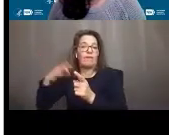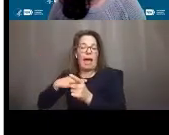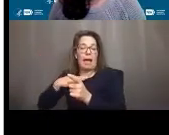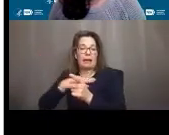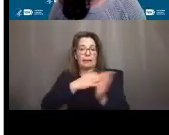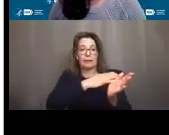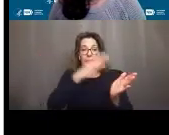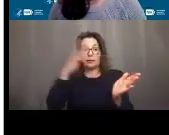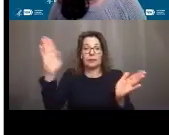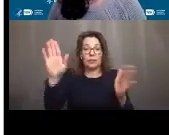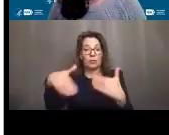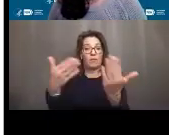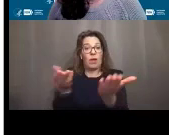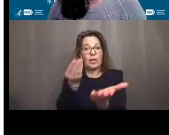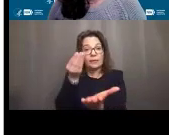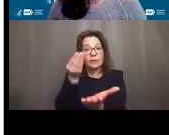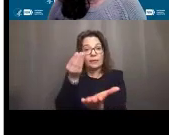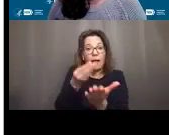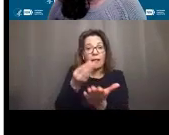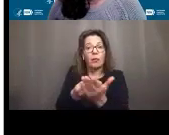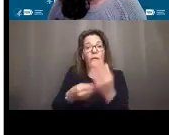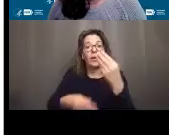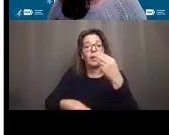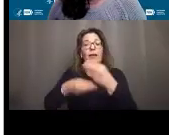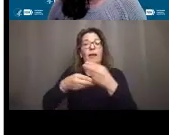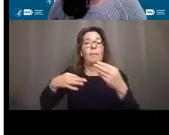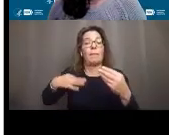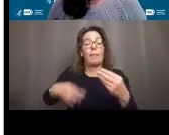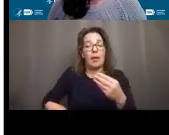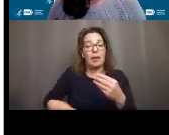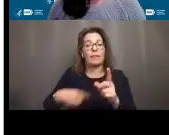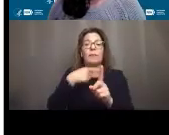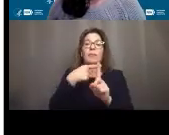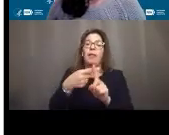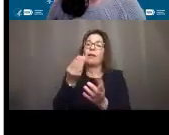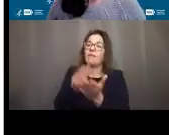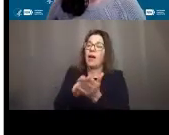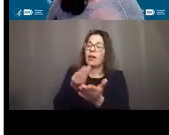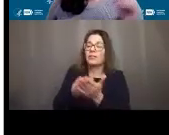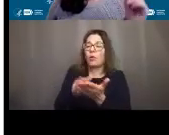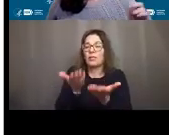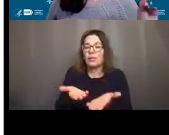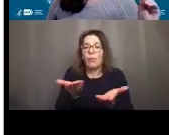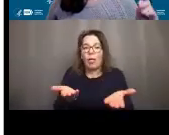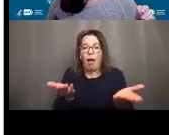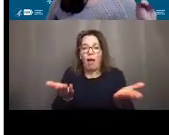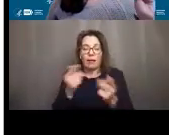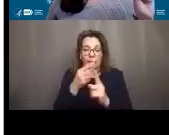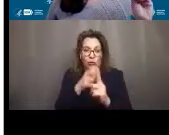and you can't get it to work anymore, so you really need to buy a new refrigerator.